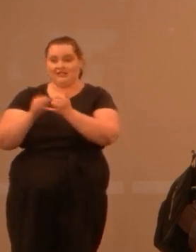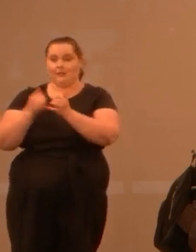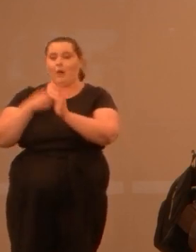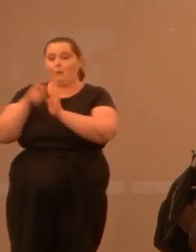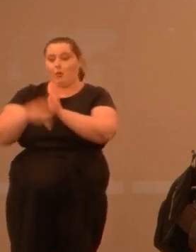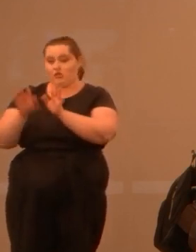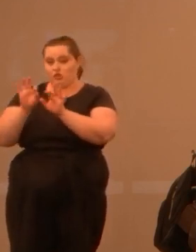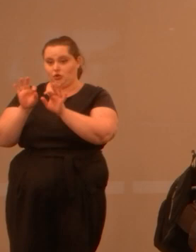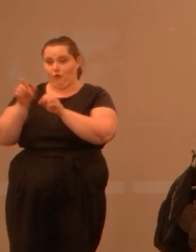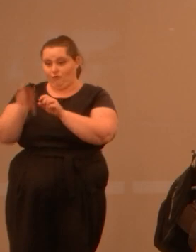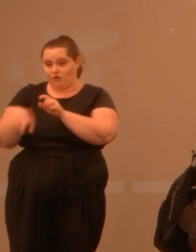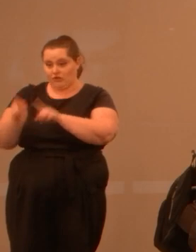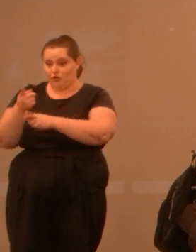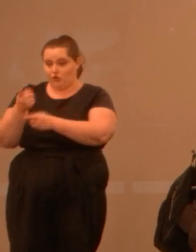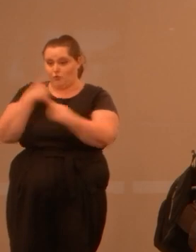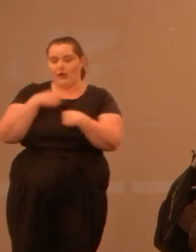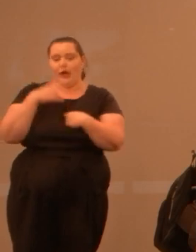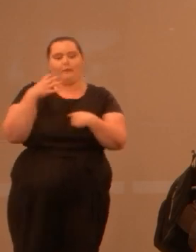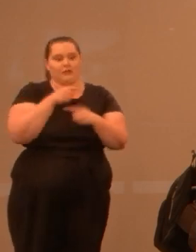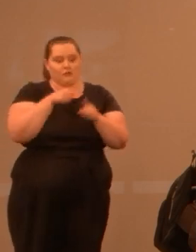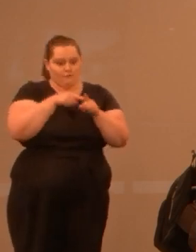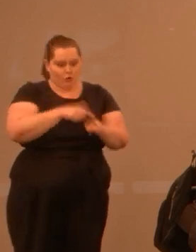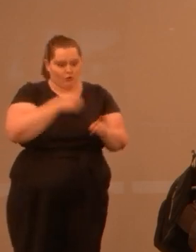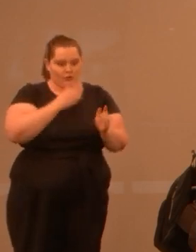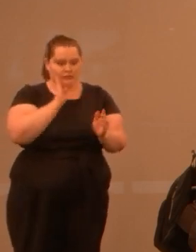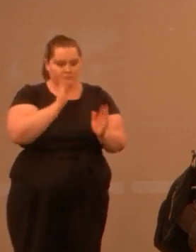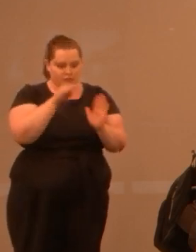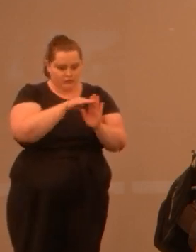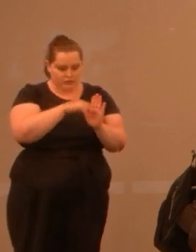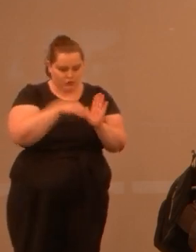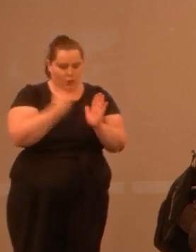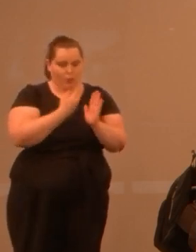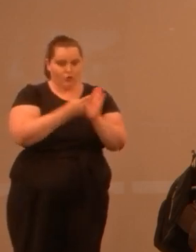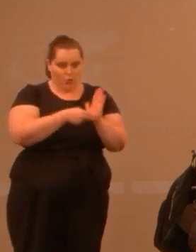that I have to stick to my points on the speech notes. For those of you who